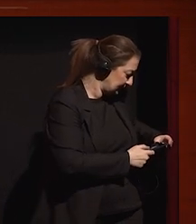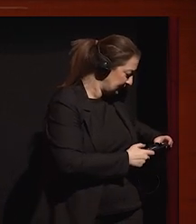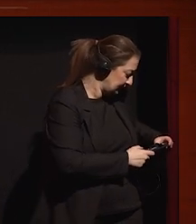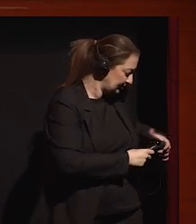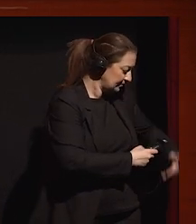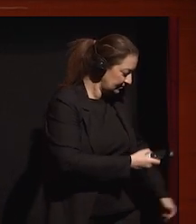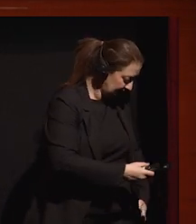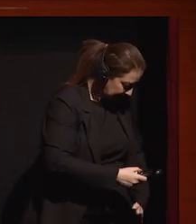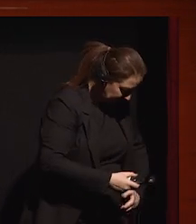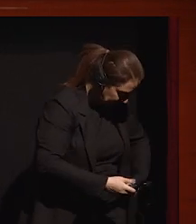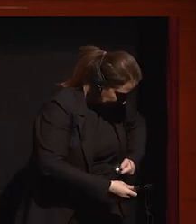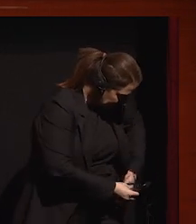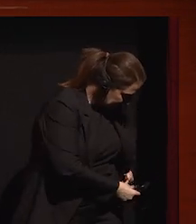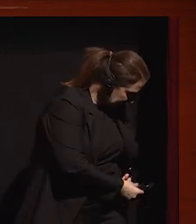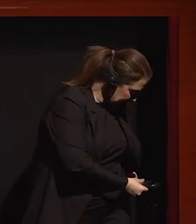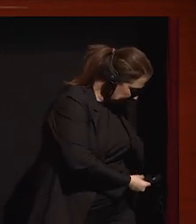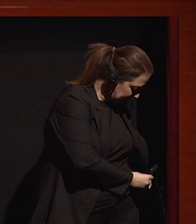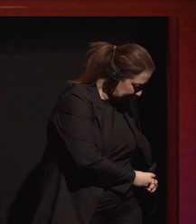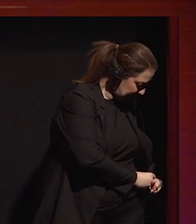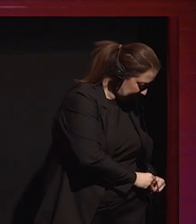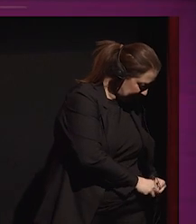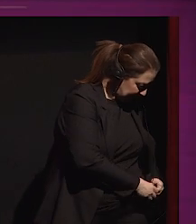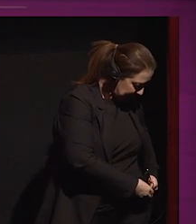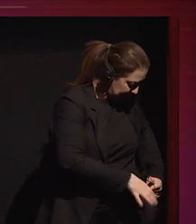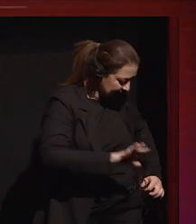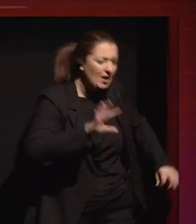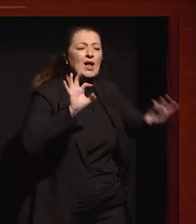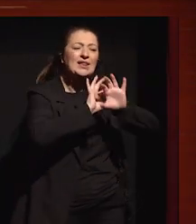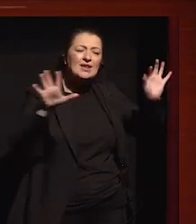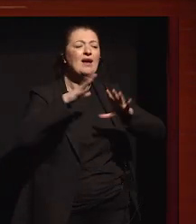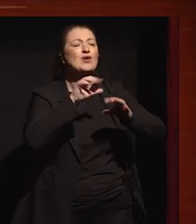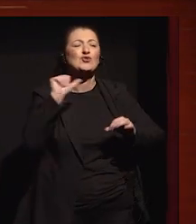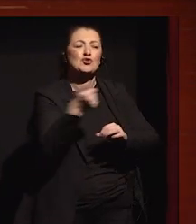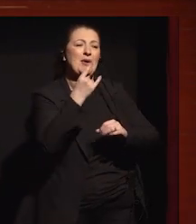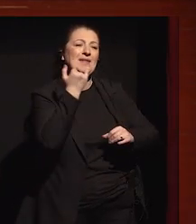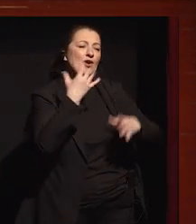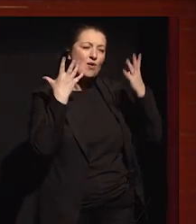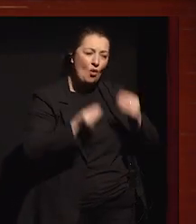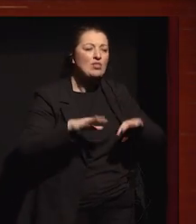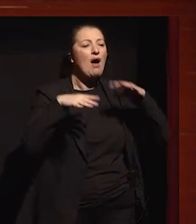So, thank you Turkey, be an amazing erience being here. I'm here on behalf of British Council